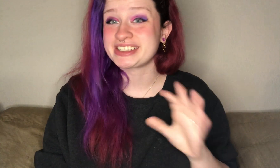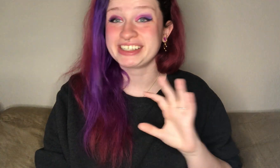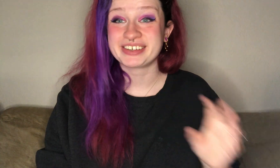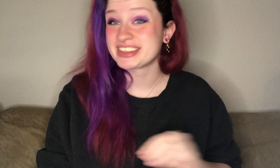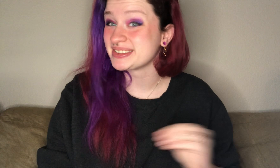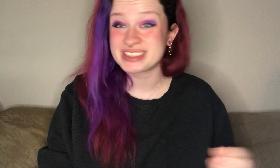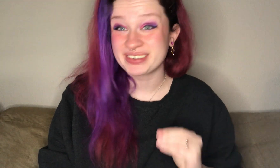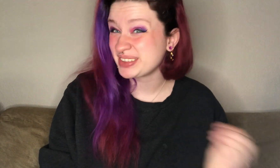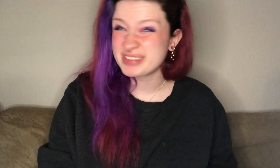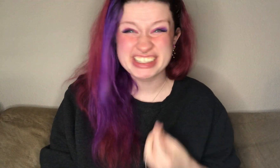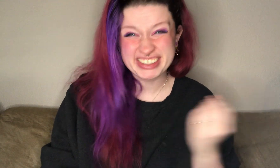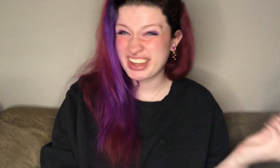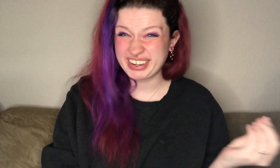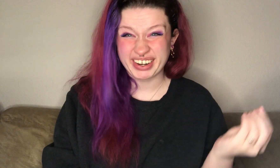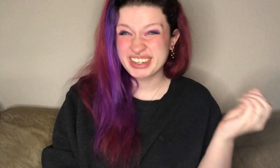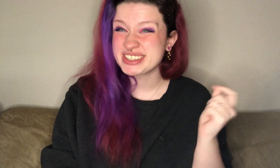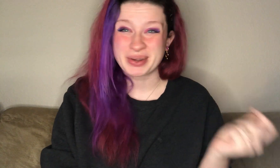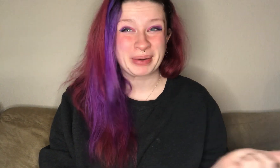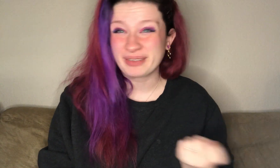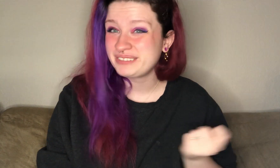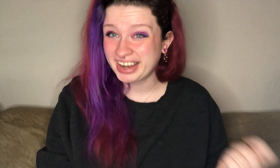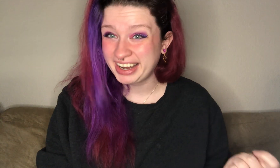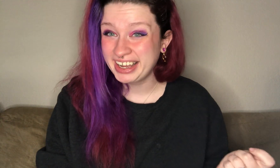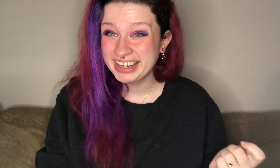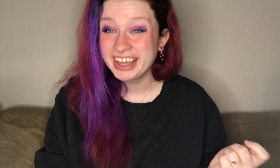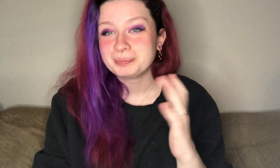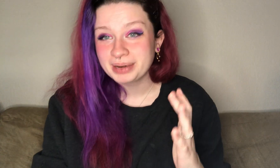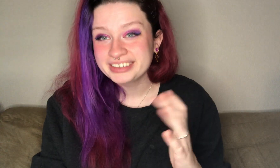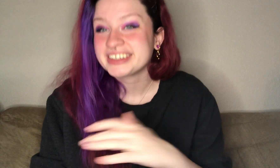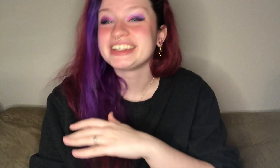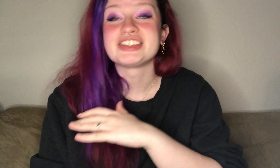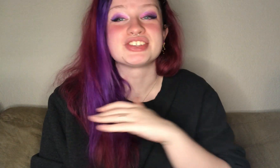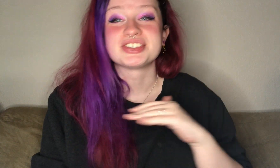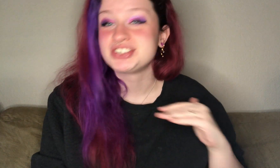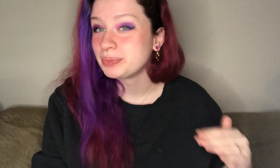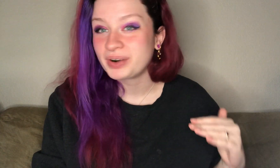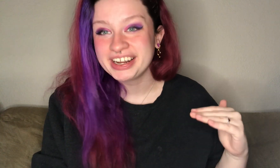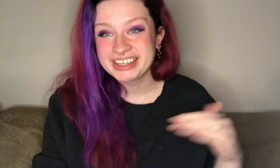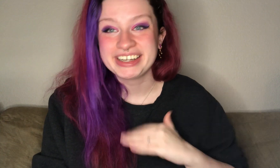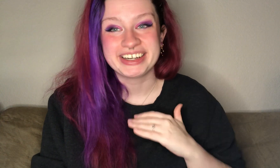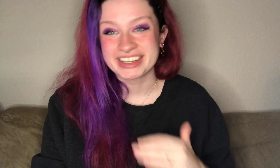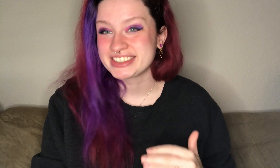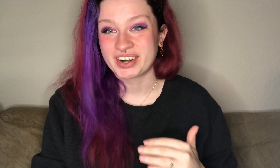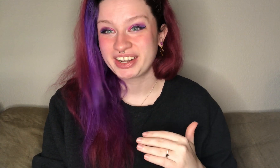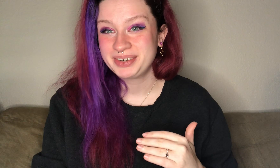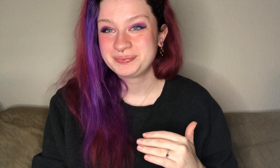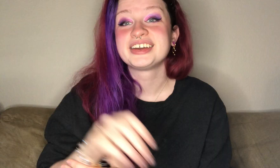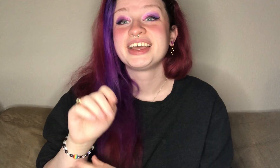dealing with some stuff with my stalker super fun but let's just jump right in and get started